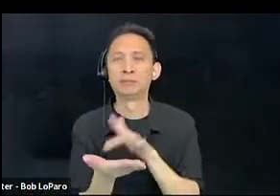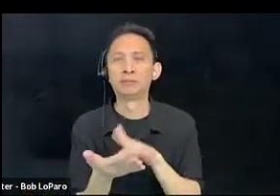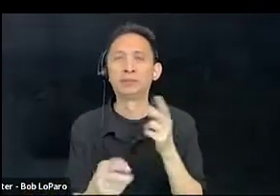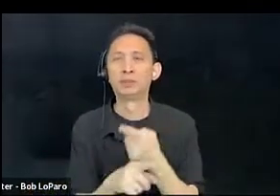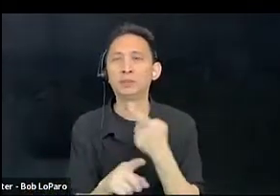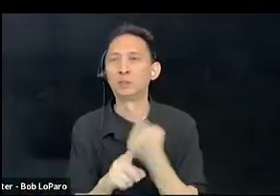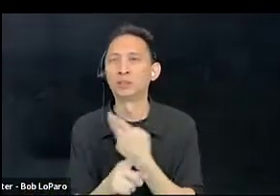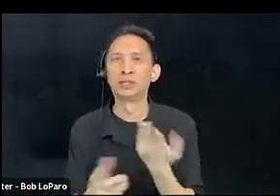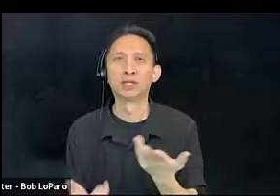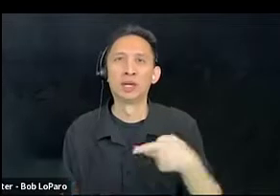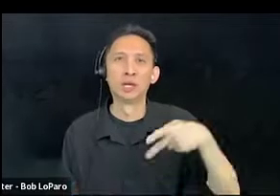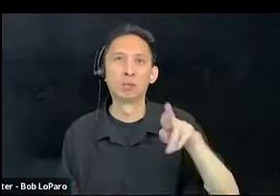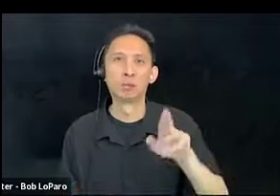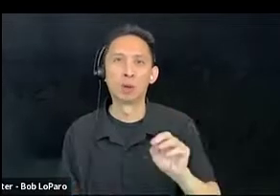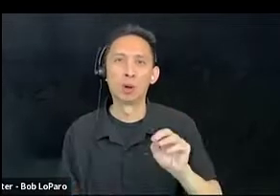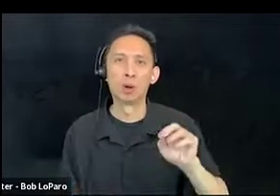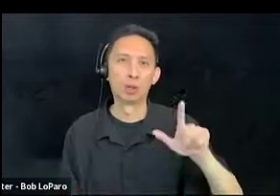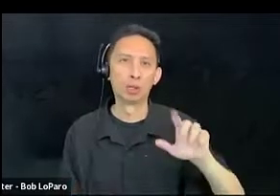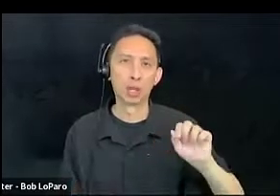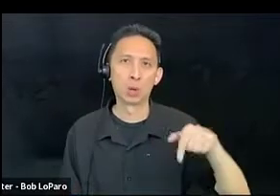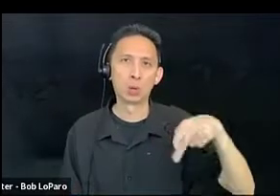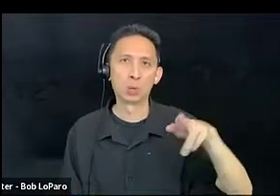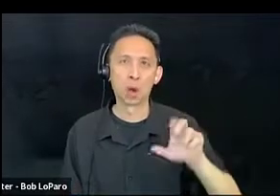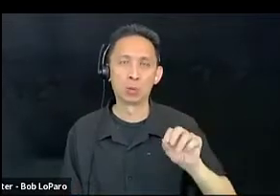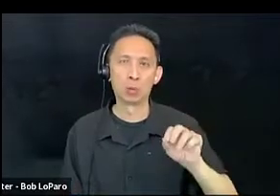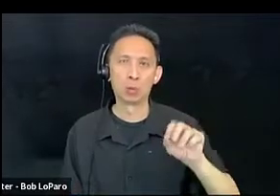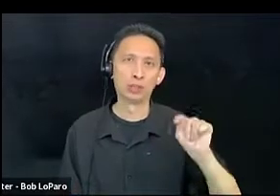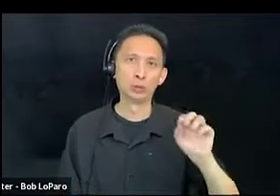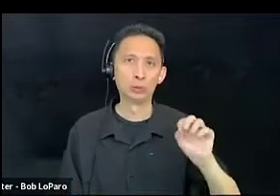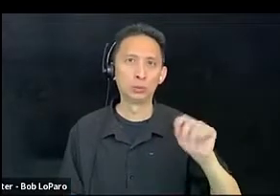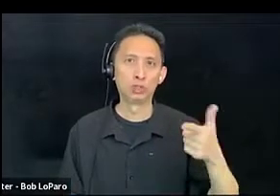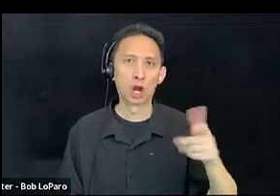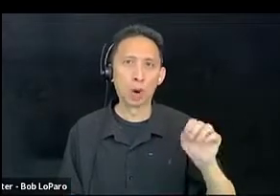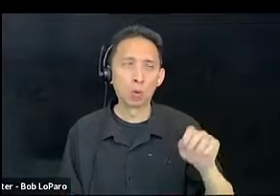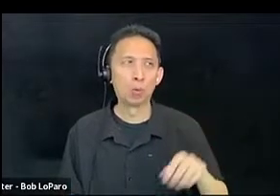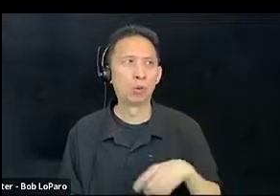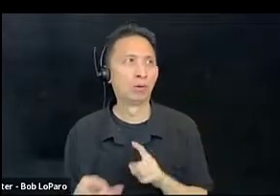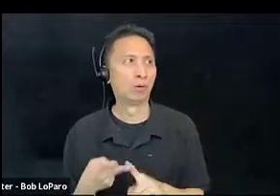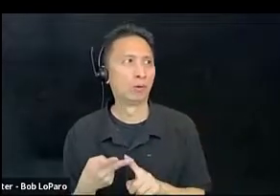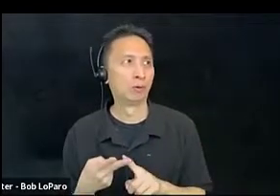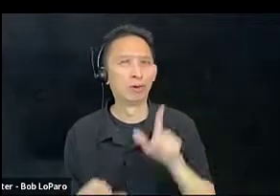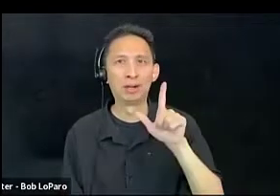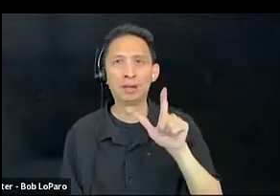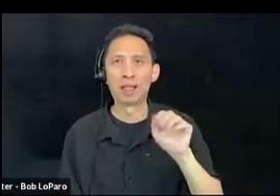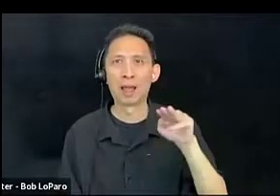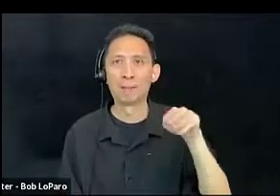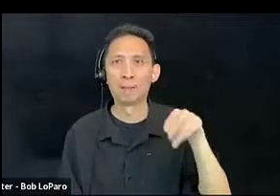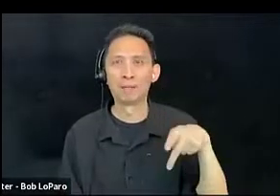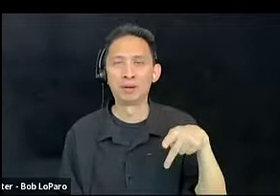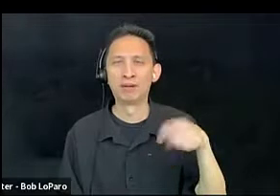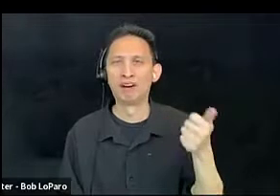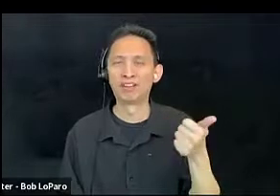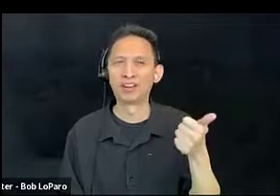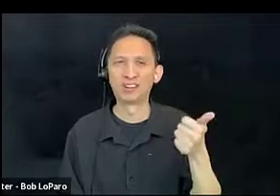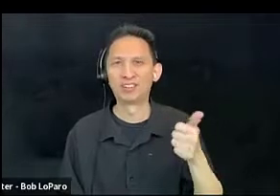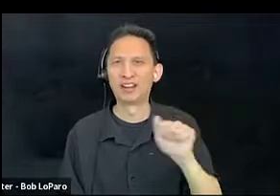or lamp or something like that. Using a high-tech communication device